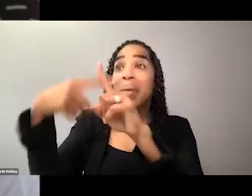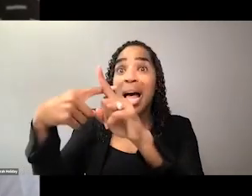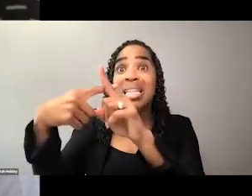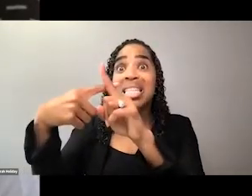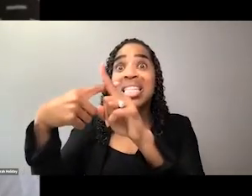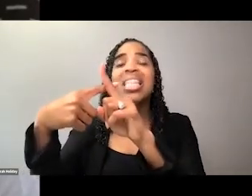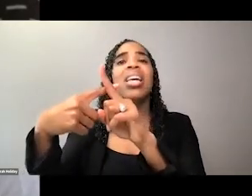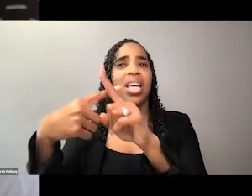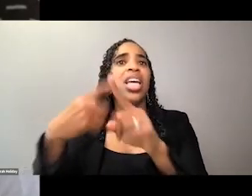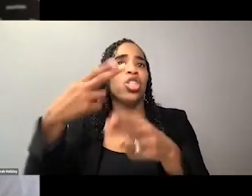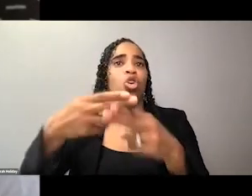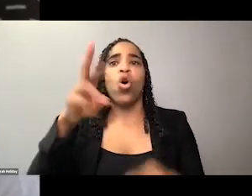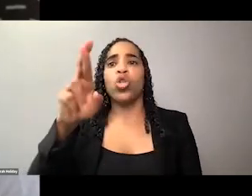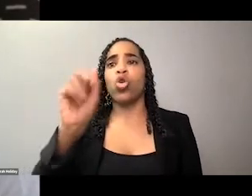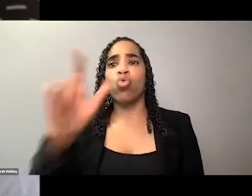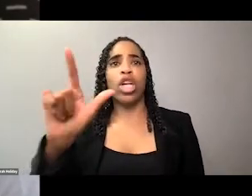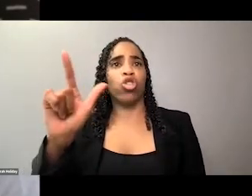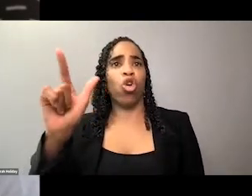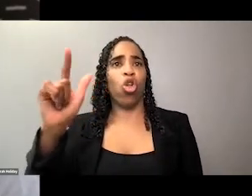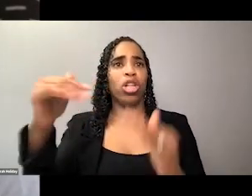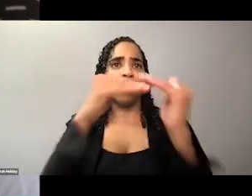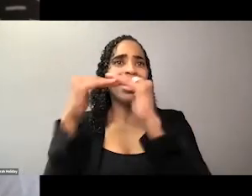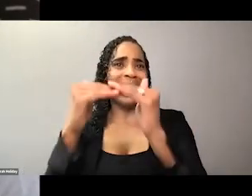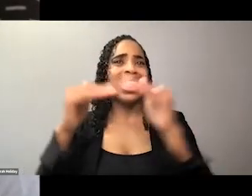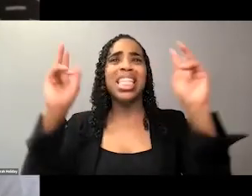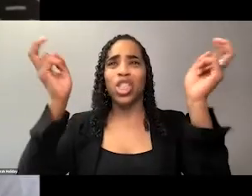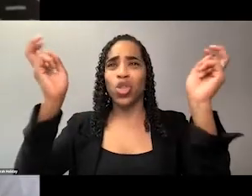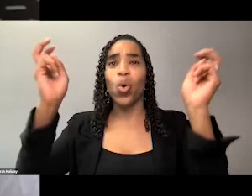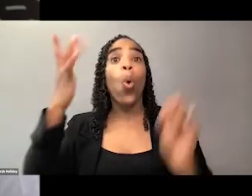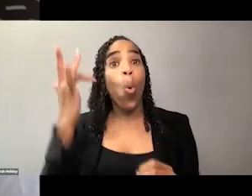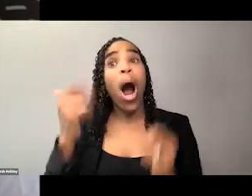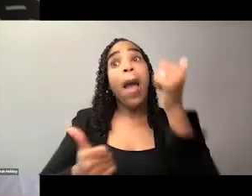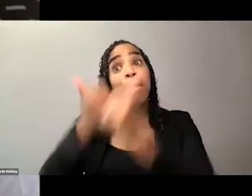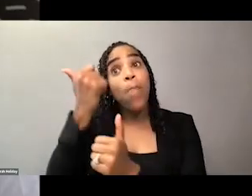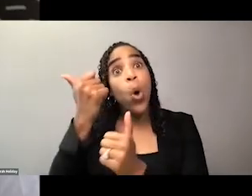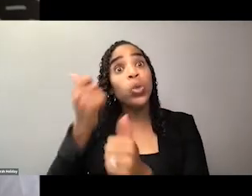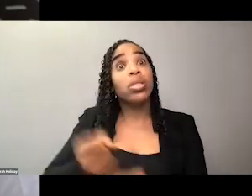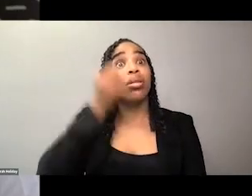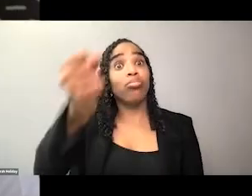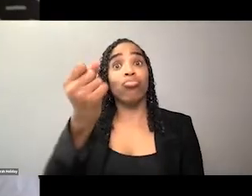issue as well, because it overwhelmingly affects black and brown people.